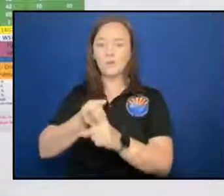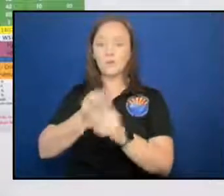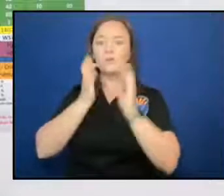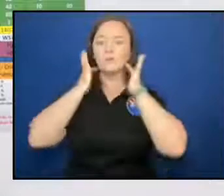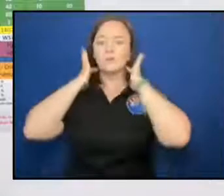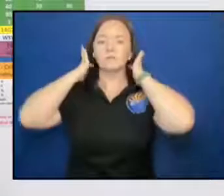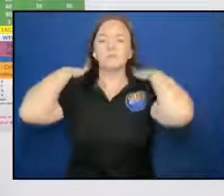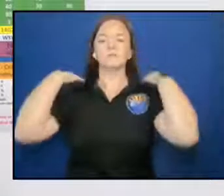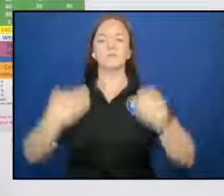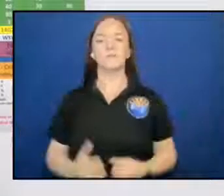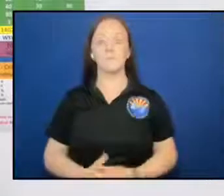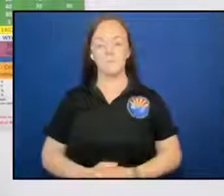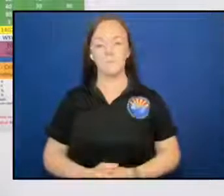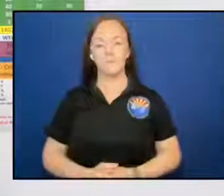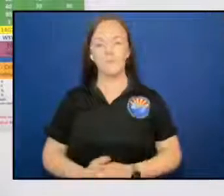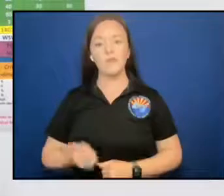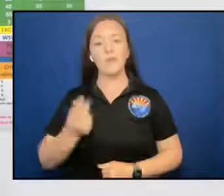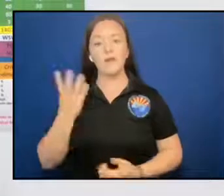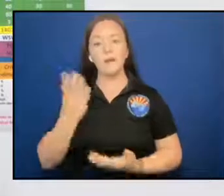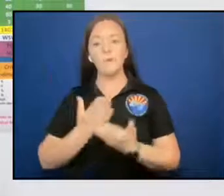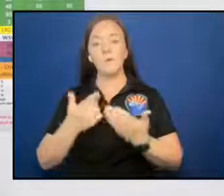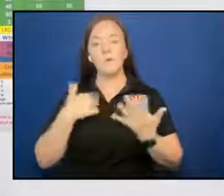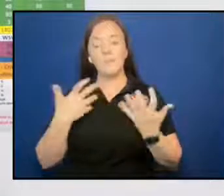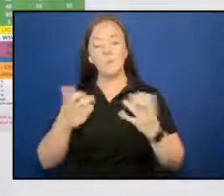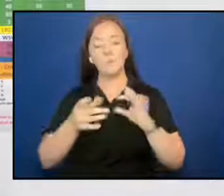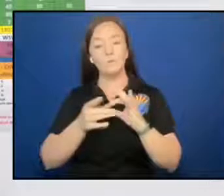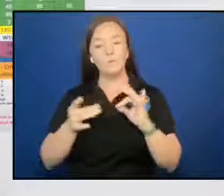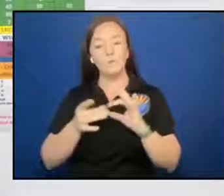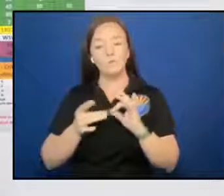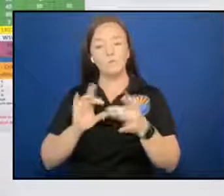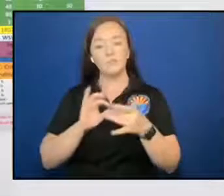AND ALWAYS KNOW YOUR ESCAPE ROUTES, AND DEBRIS FLOWS